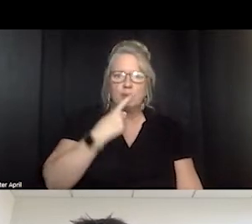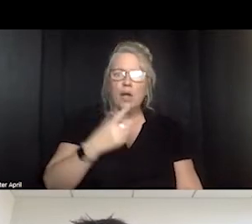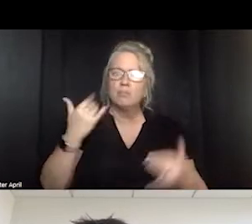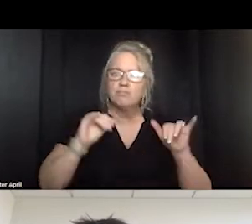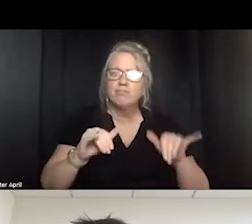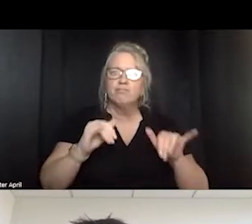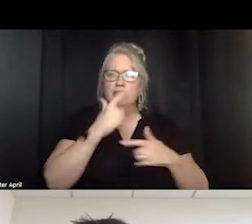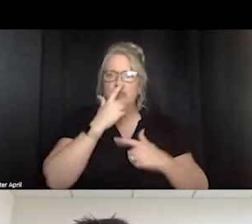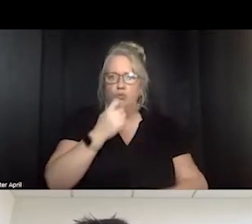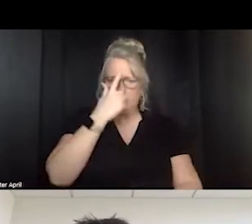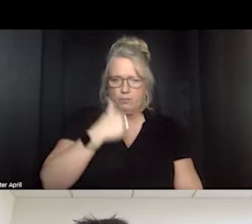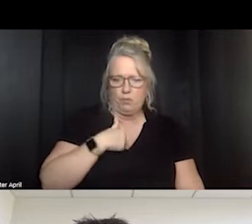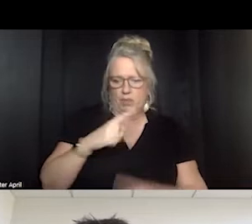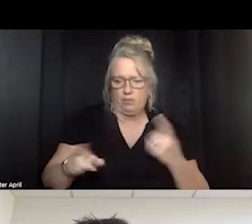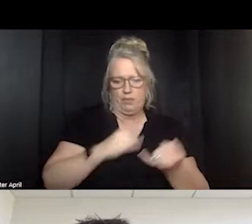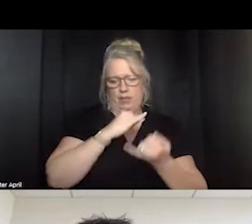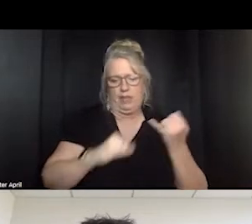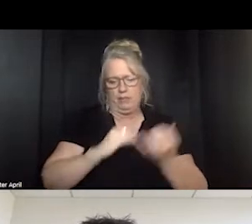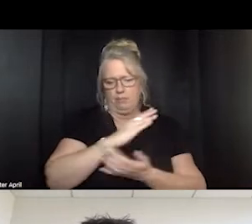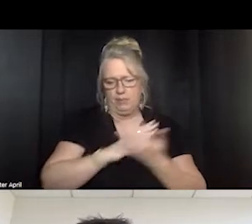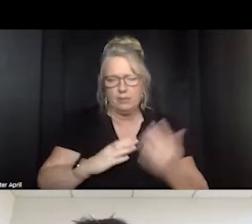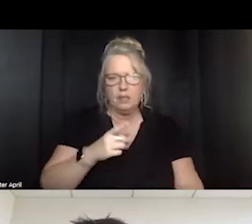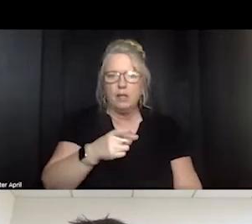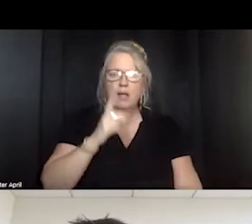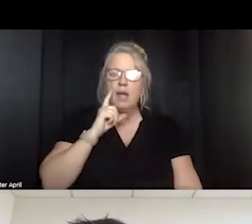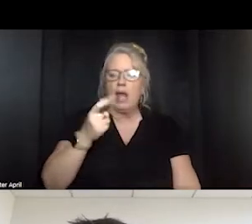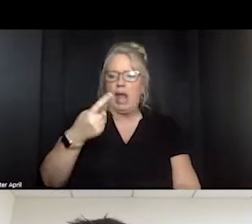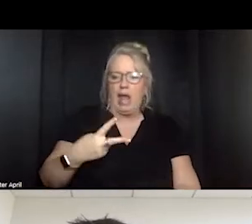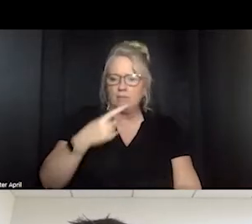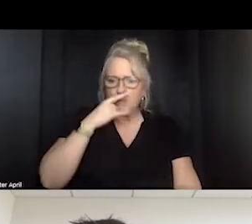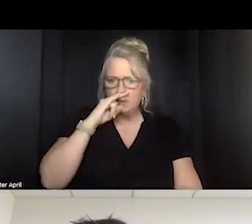JUST REALLY LAST PIECE OF THIS IS. ABOUT HALF THE KID WHOSE REALLY NEED THE HELP IN THE COUNTRY ARE